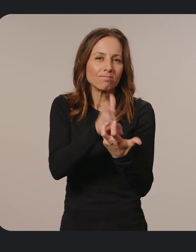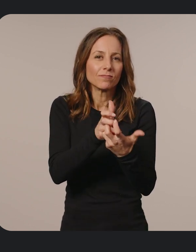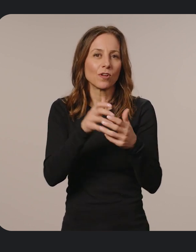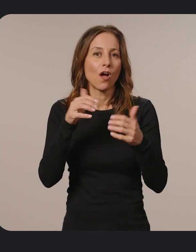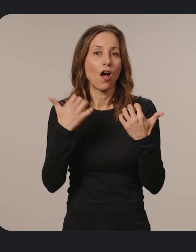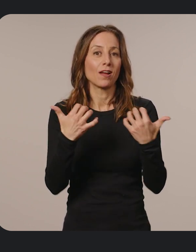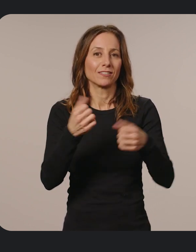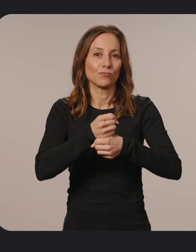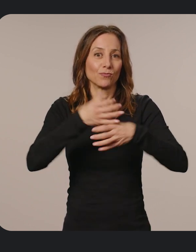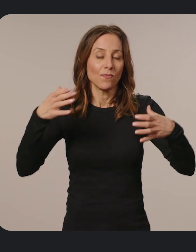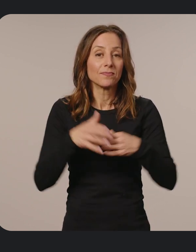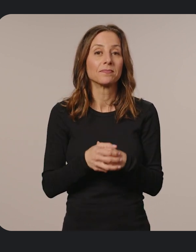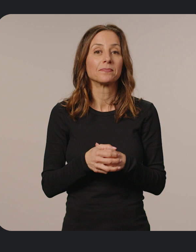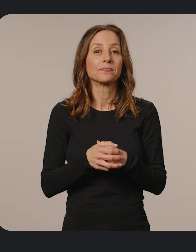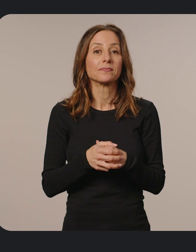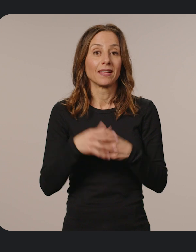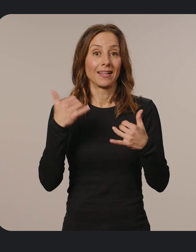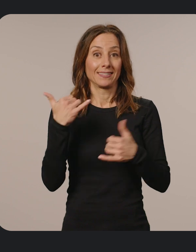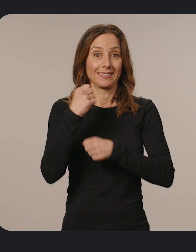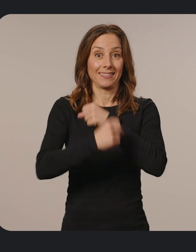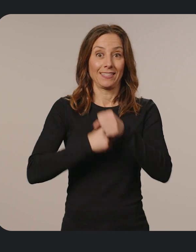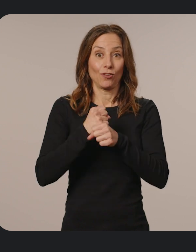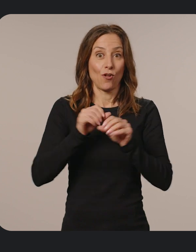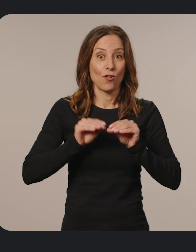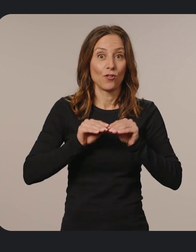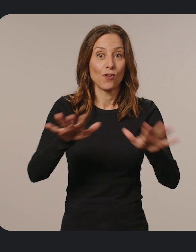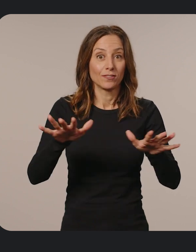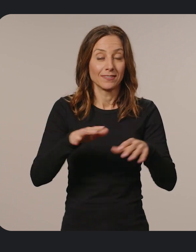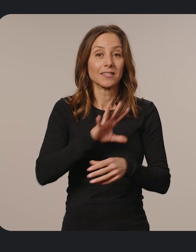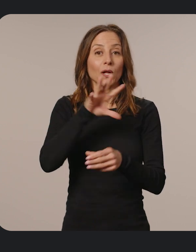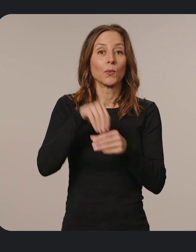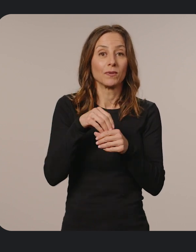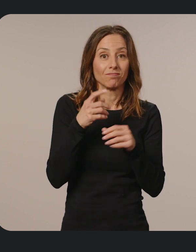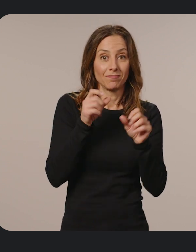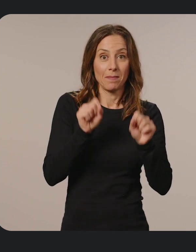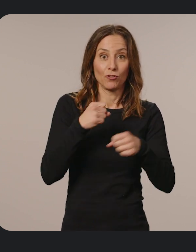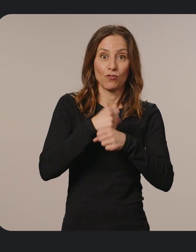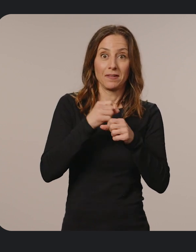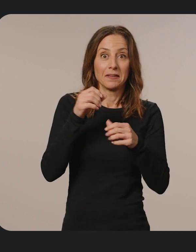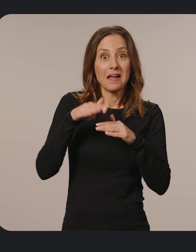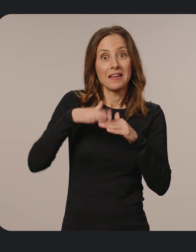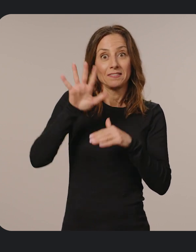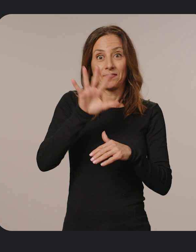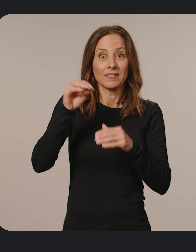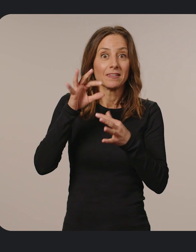can convert and drive more audience growth. Last year's launches, including the ability to create at least 50 custom store listings,